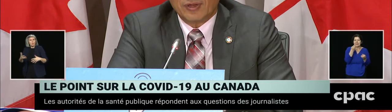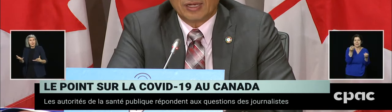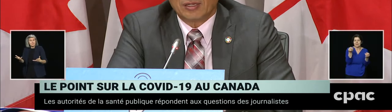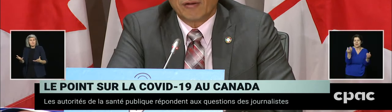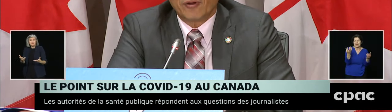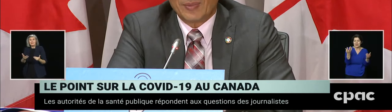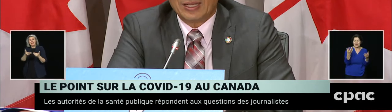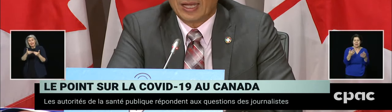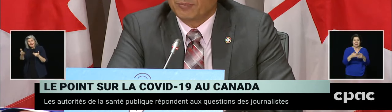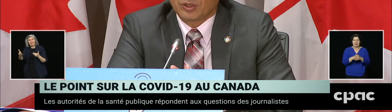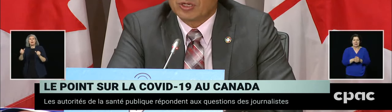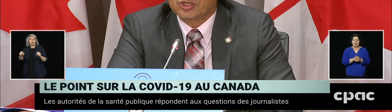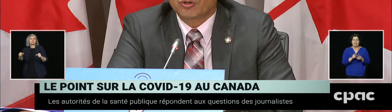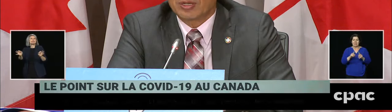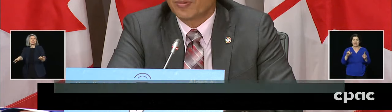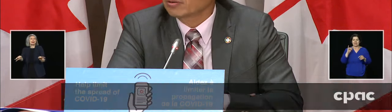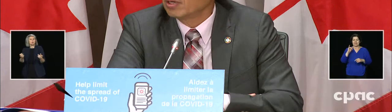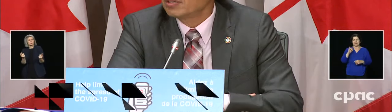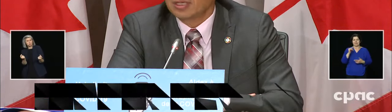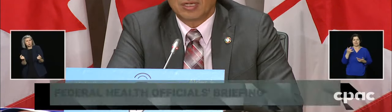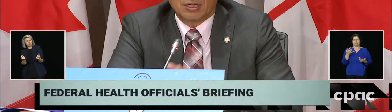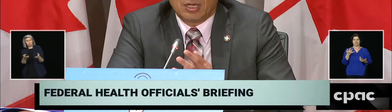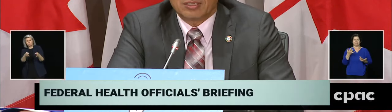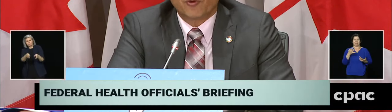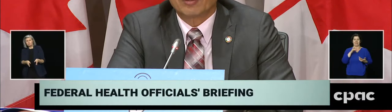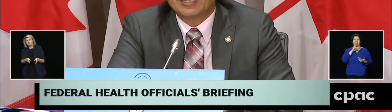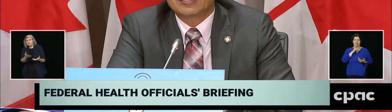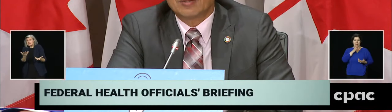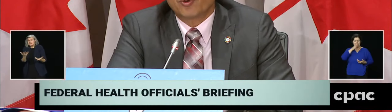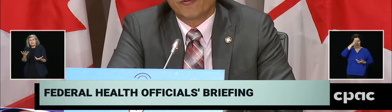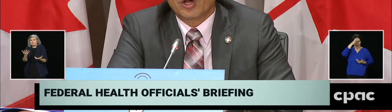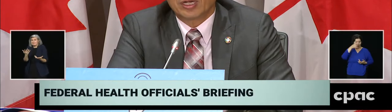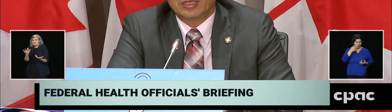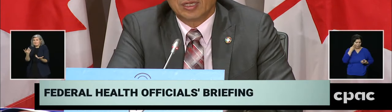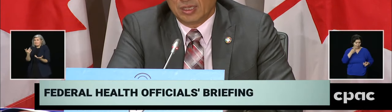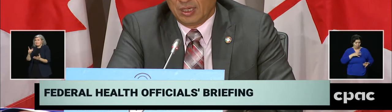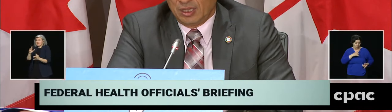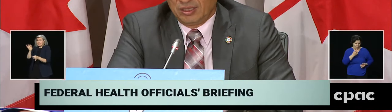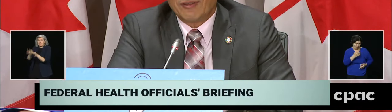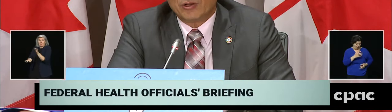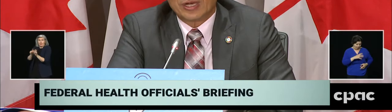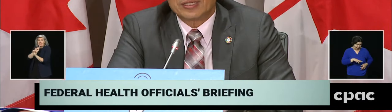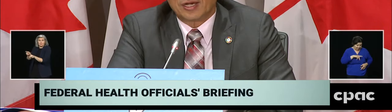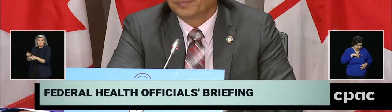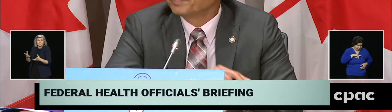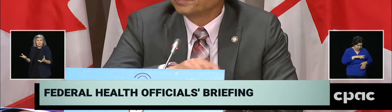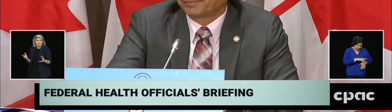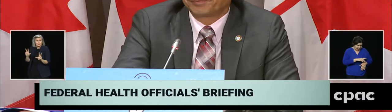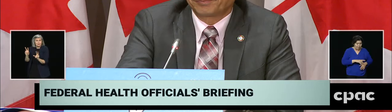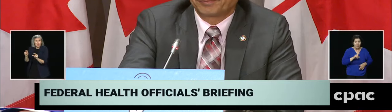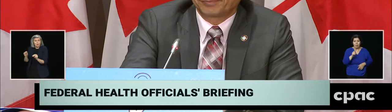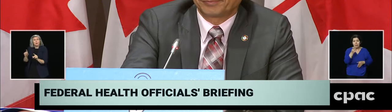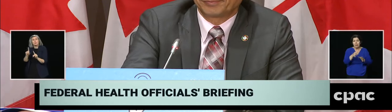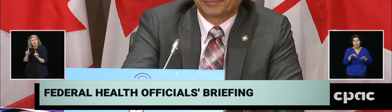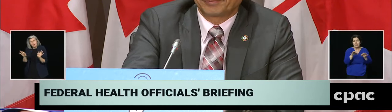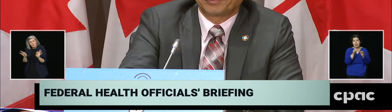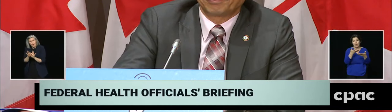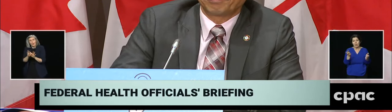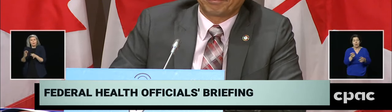IT'S NOT AN EASY ANSWER THAT I CAN -- A PAT ANSWER THAT I CAN PROVIDE TO YOU.